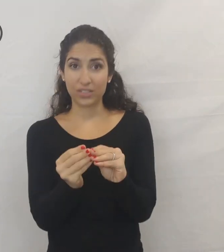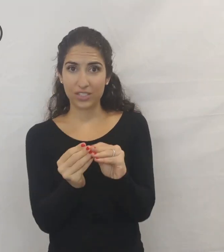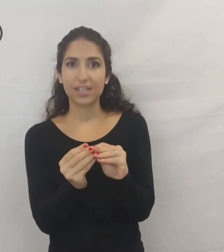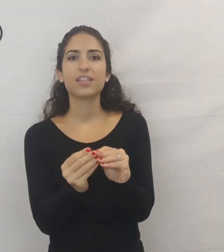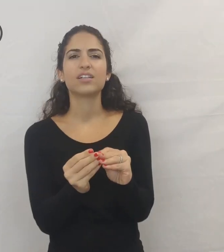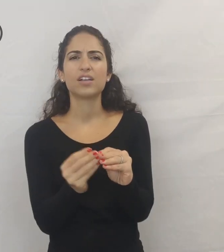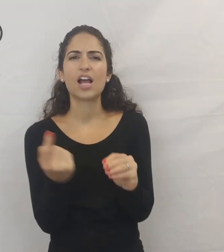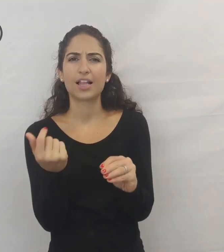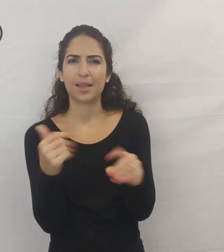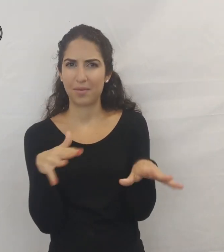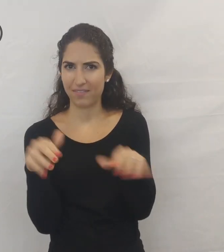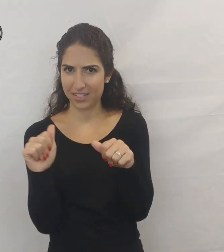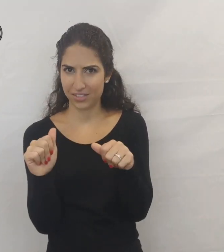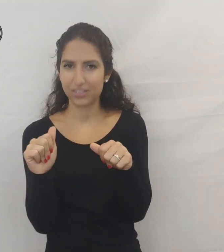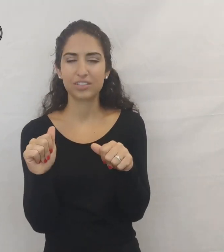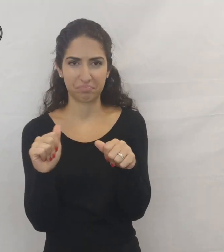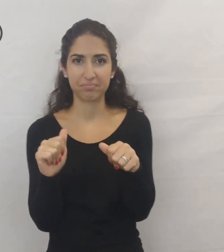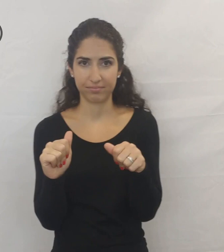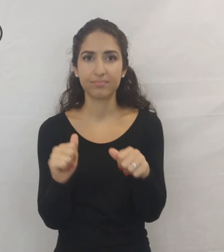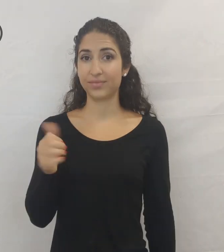All together, a little bit faster...